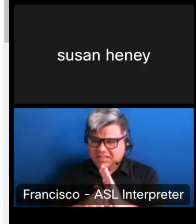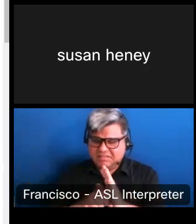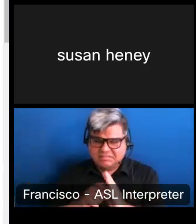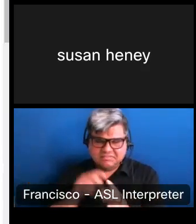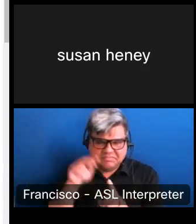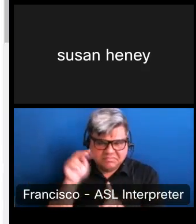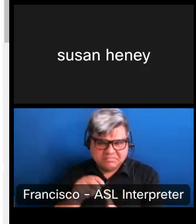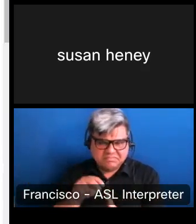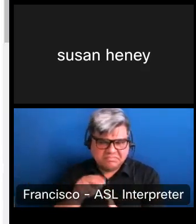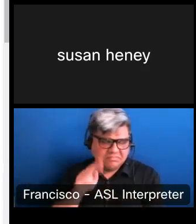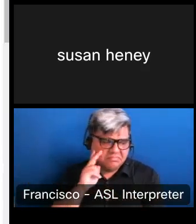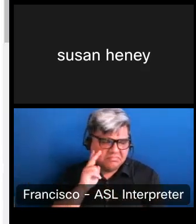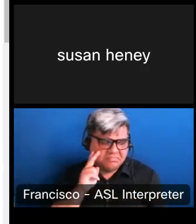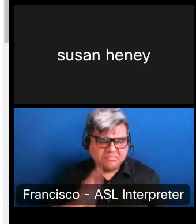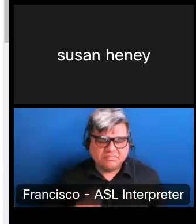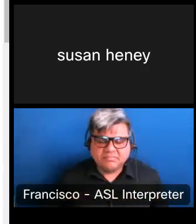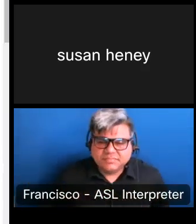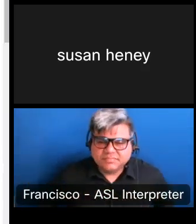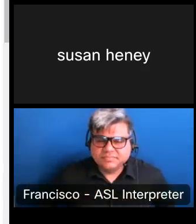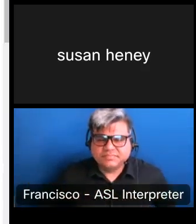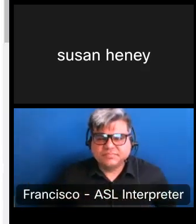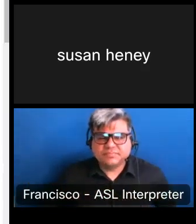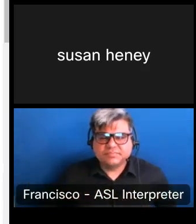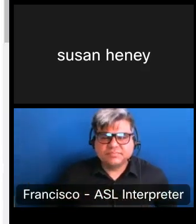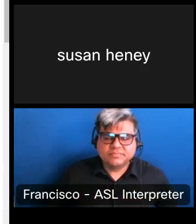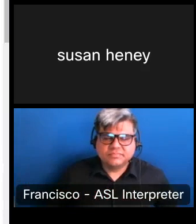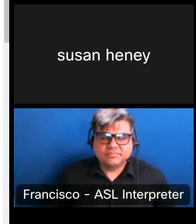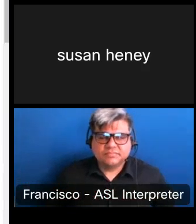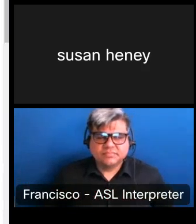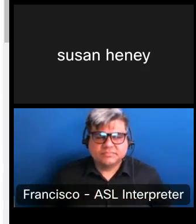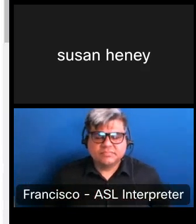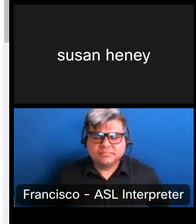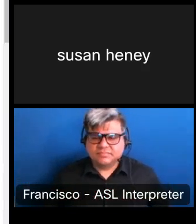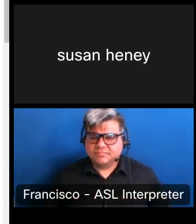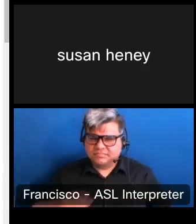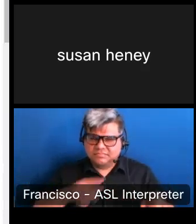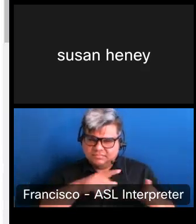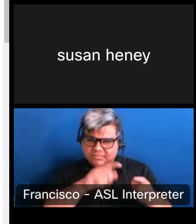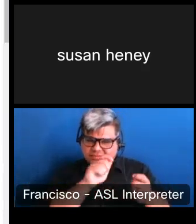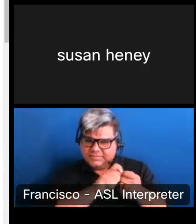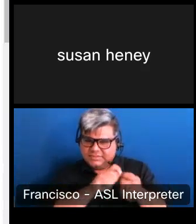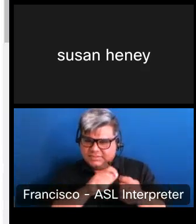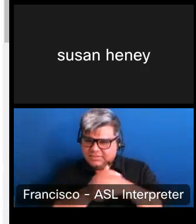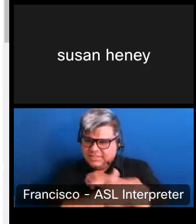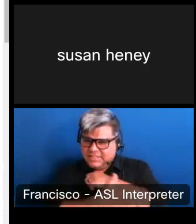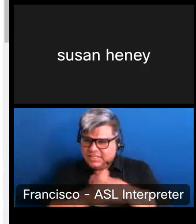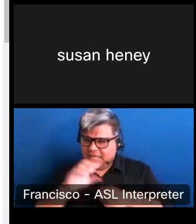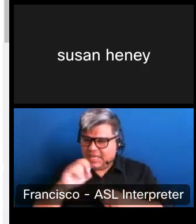and we see Pennsylvania here. I'm going to type in Los Angeles County. I begin to type